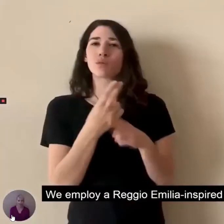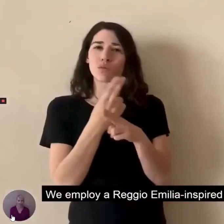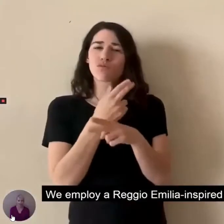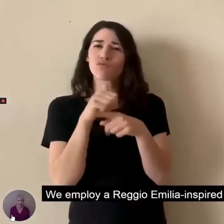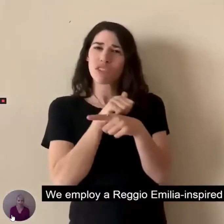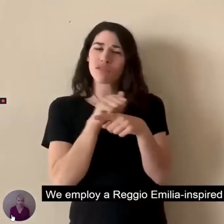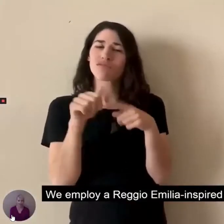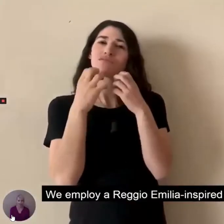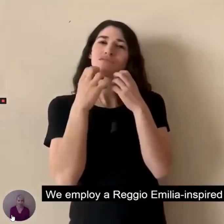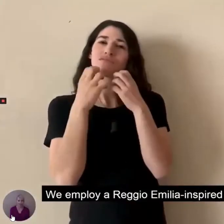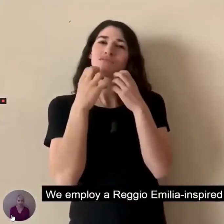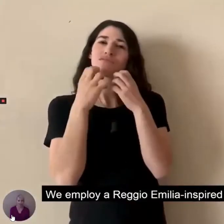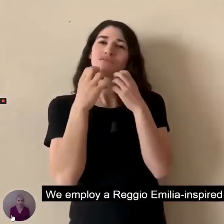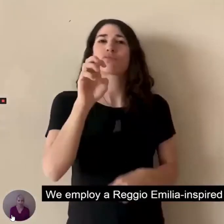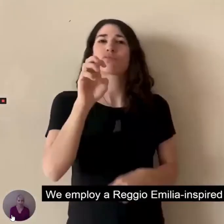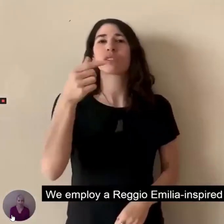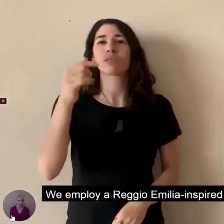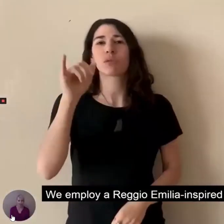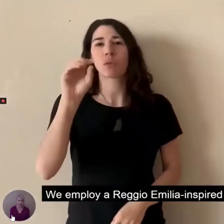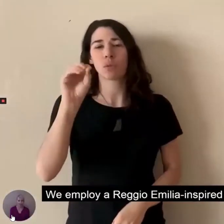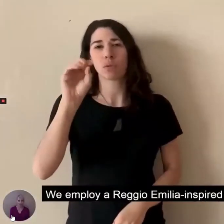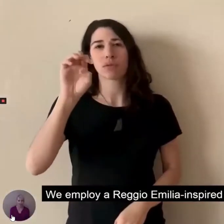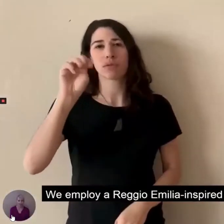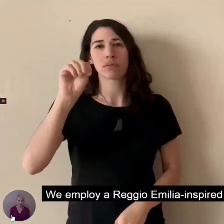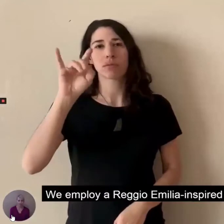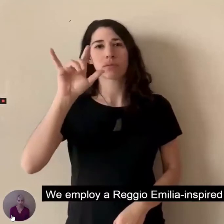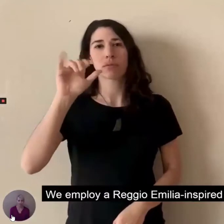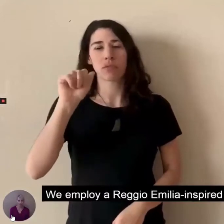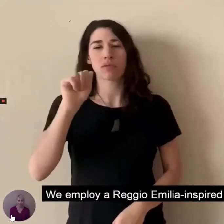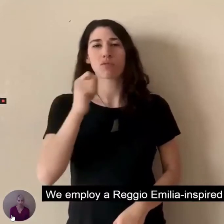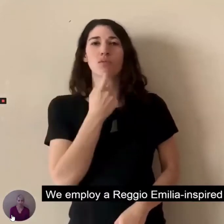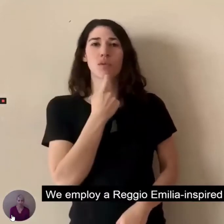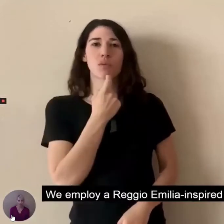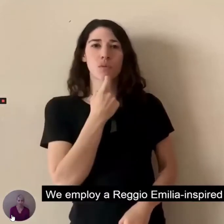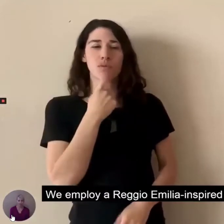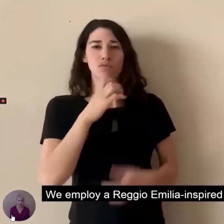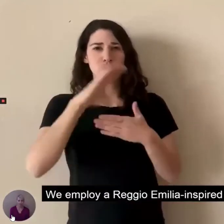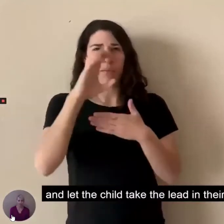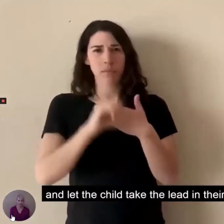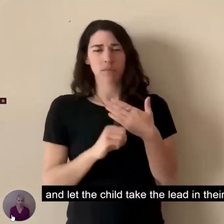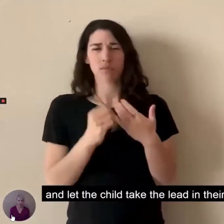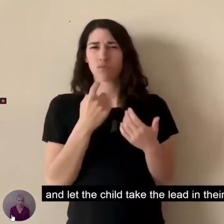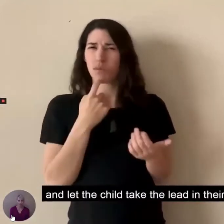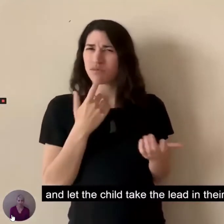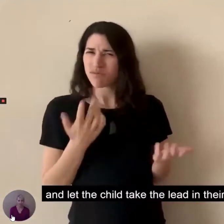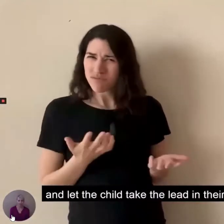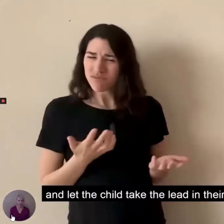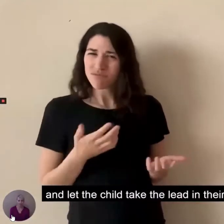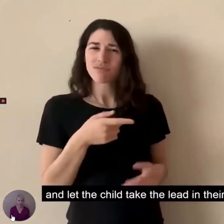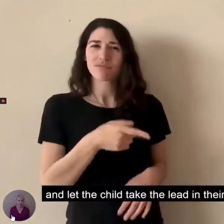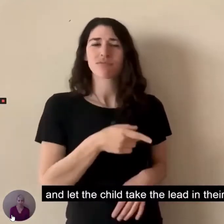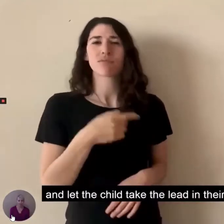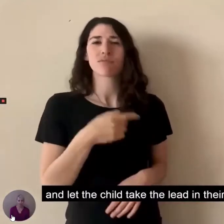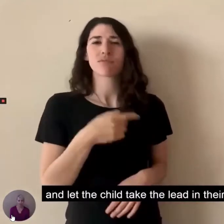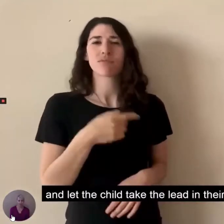We employ a Reggio Emelia inspired curriculum and let